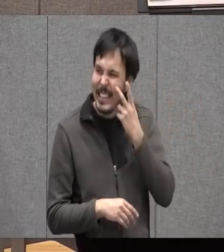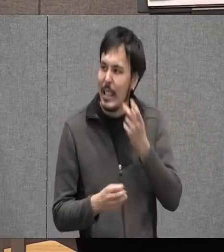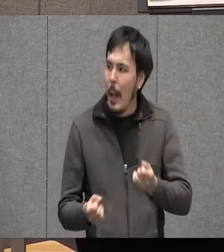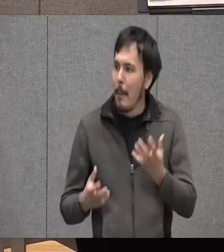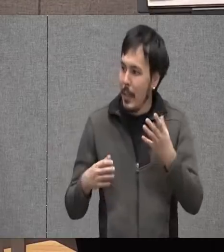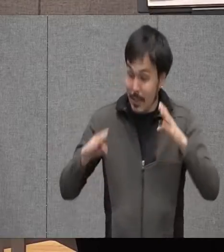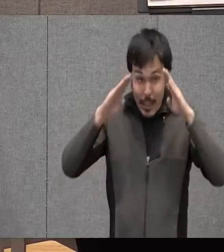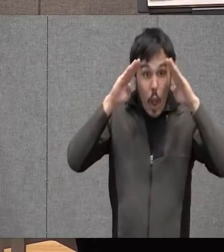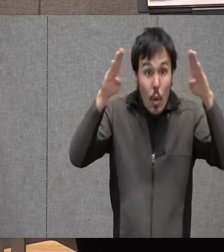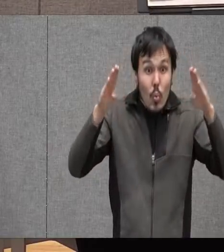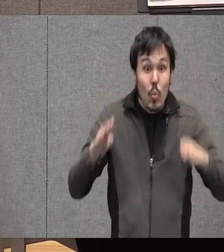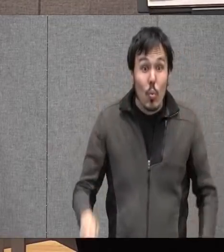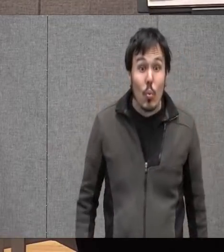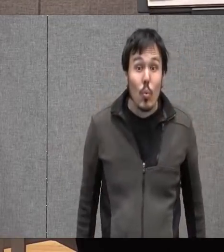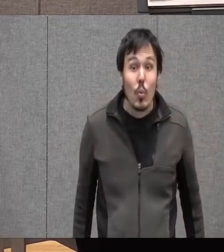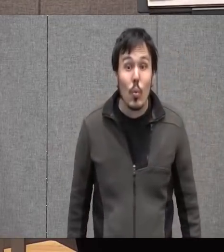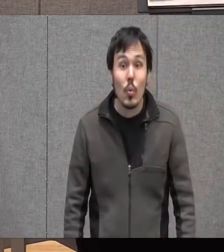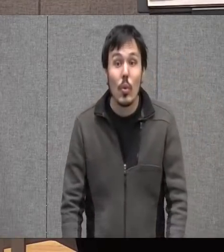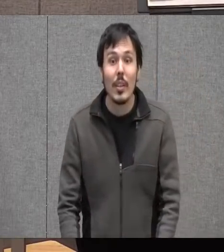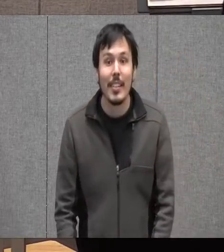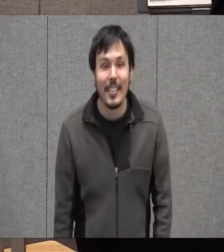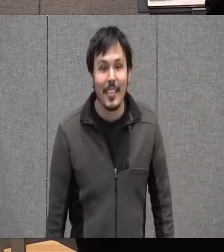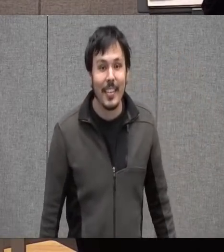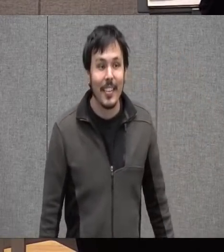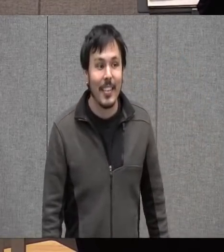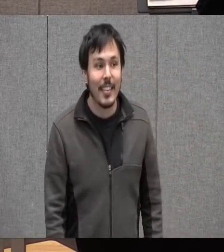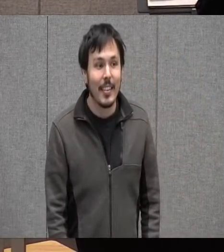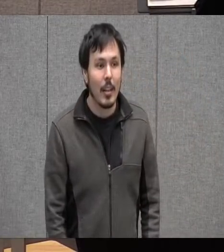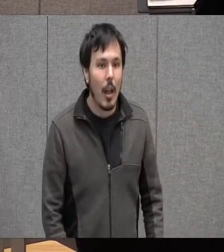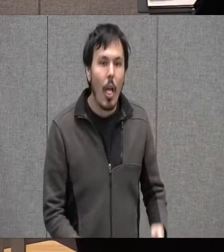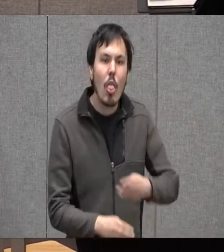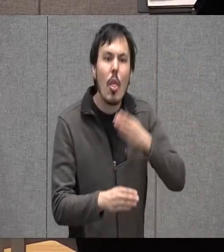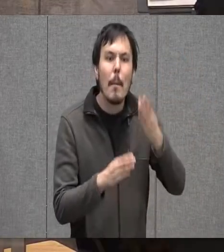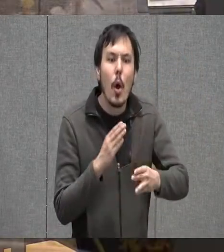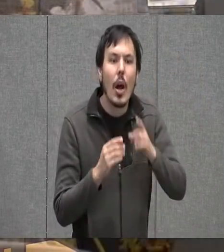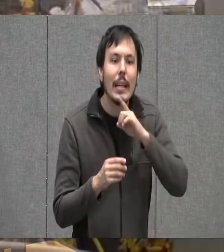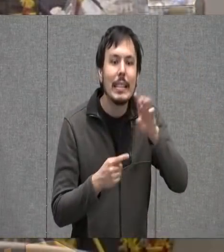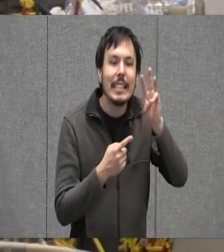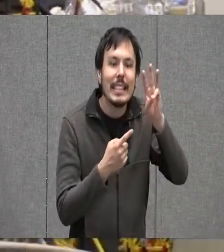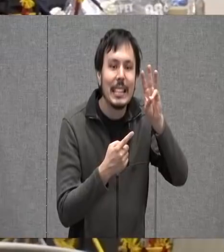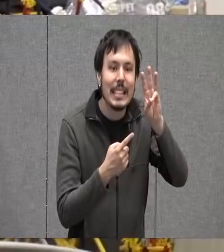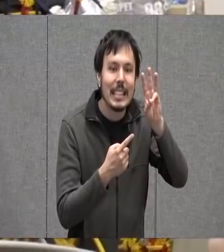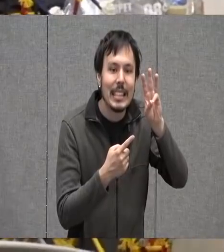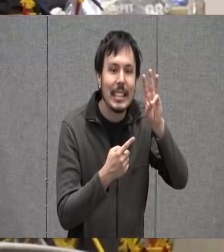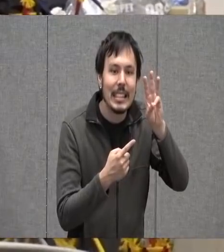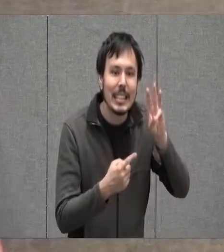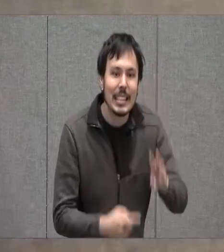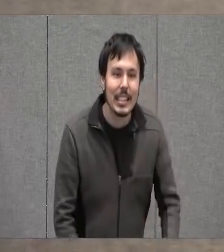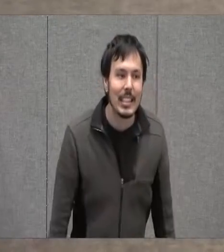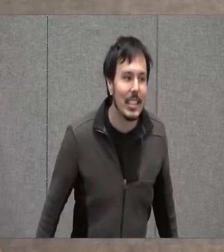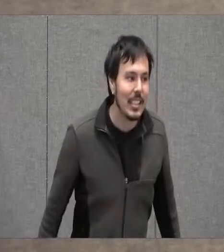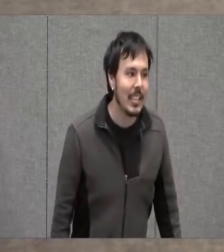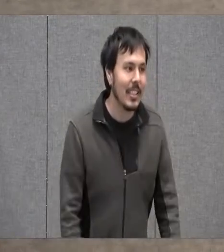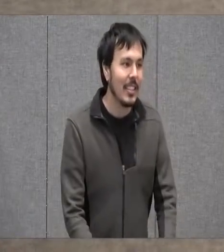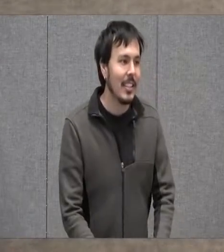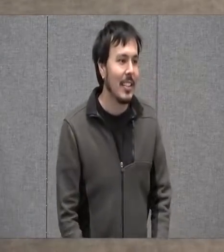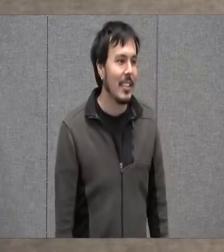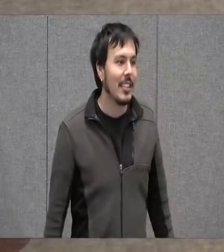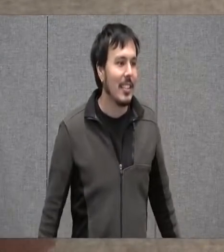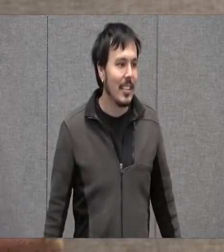[Both] Salute. Oops, salute. [Dealer] The product is six. (bell ringing) Oh, oh okay.